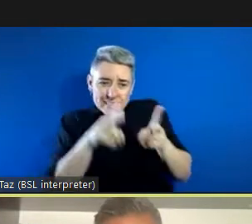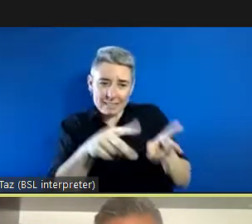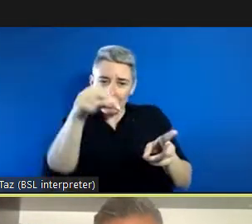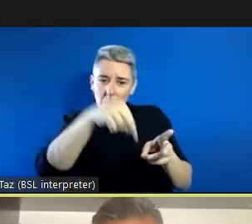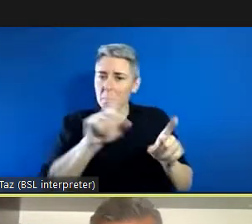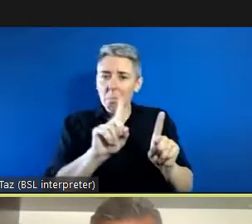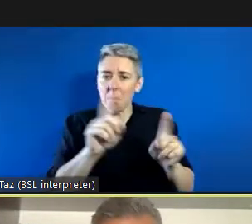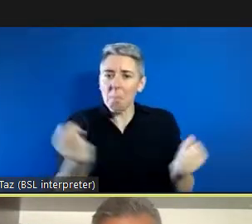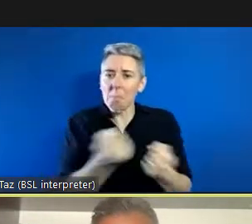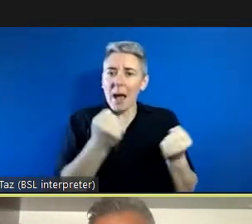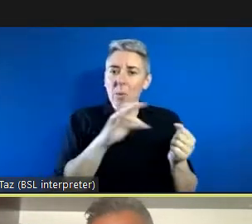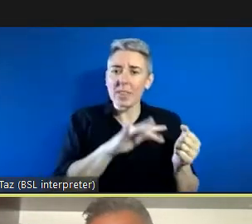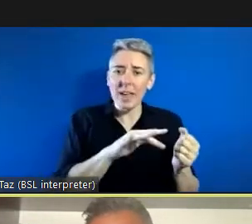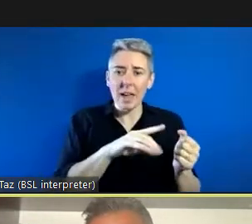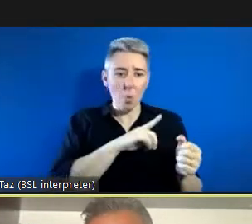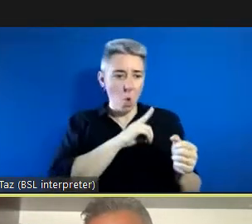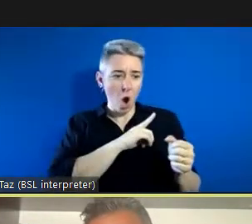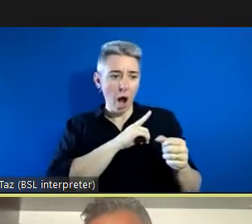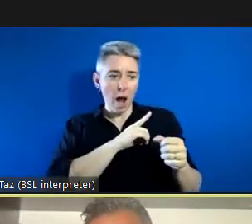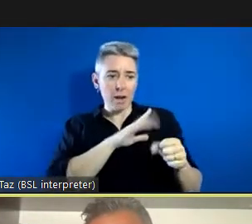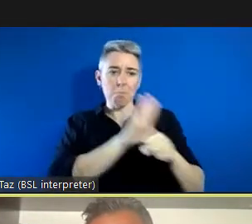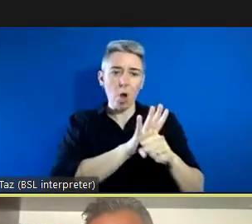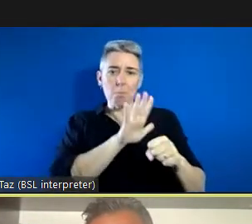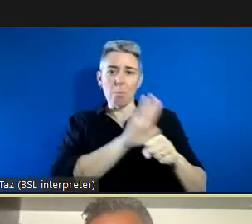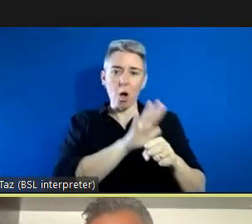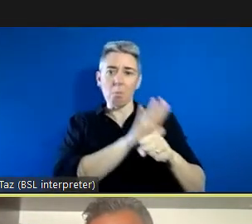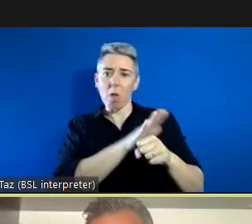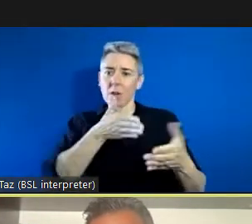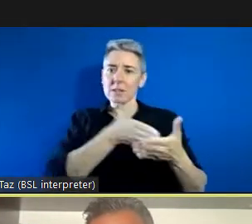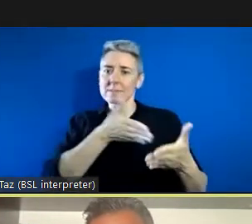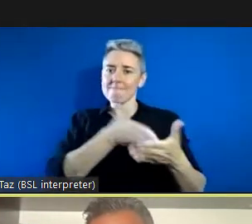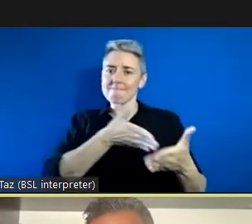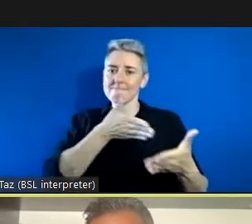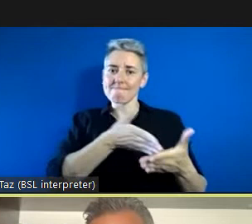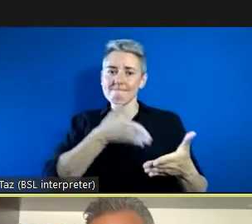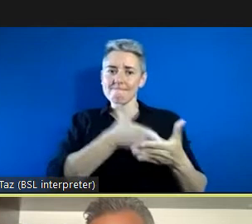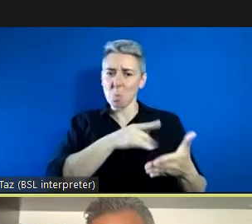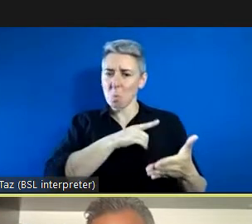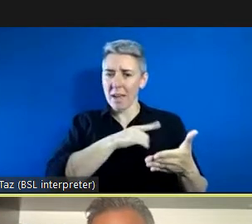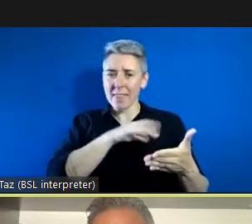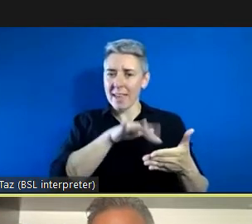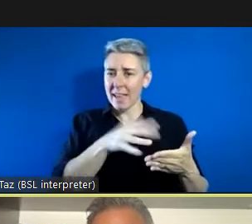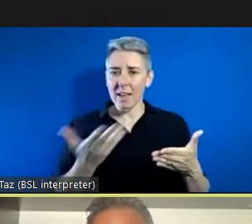that are preventing so many people from sharing their stories, and recognising the barriers